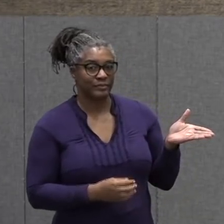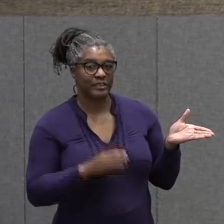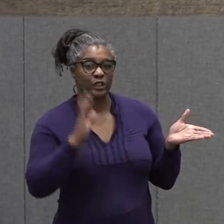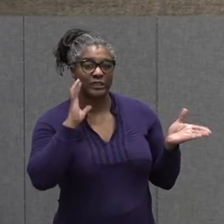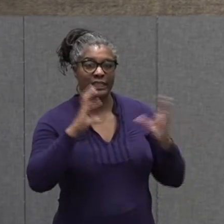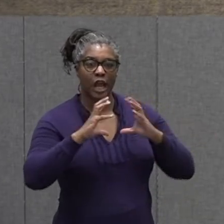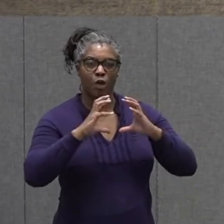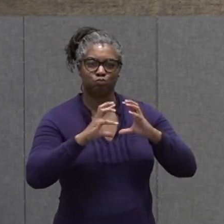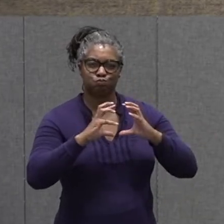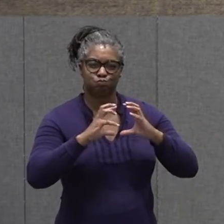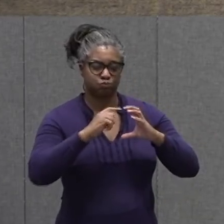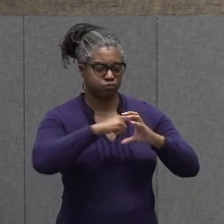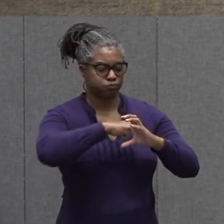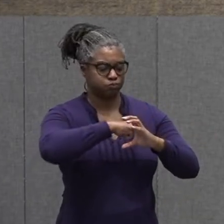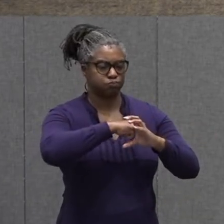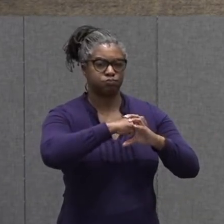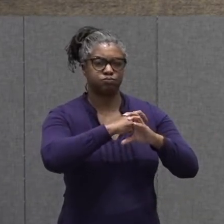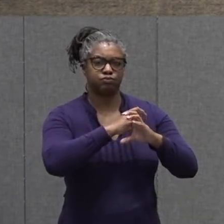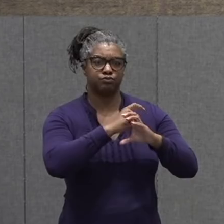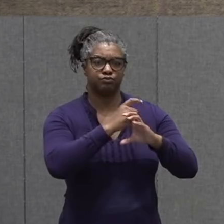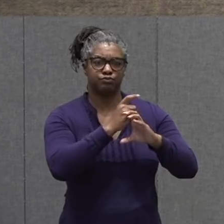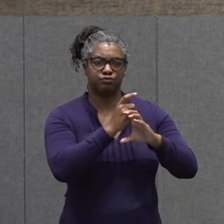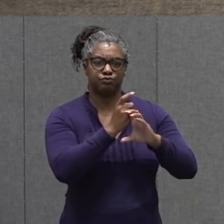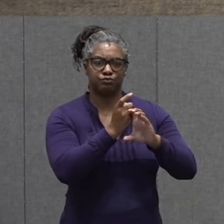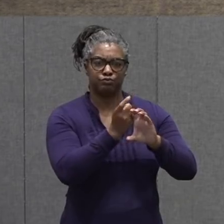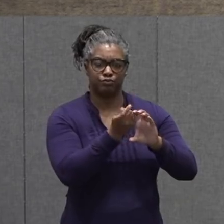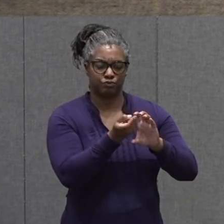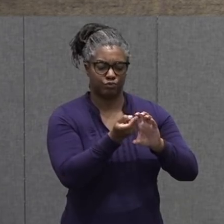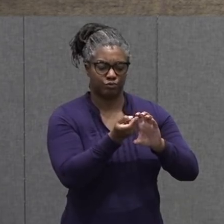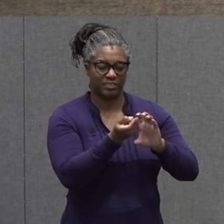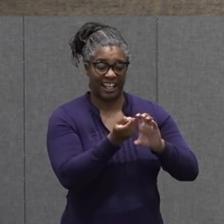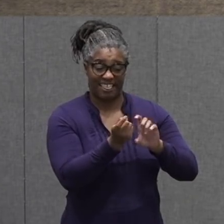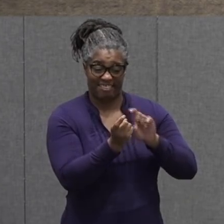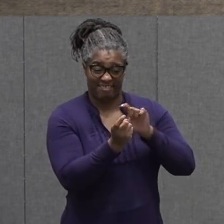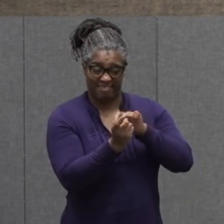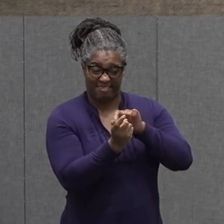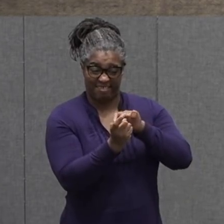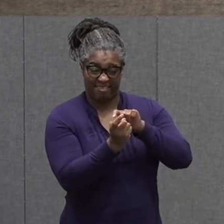and it could hook onto an animal as they walk and be carried along.